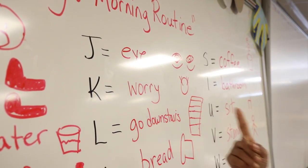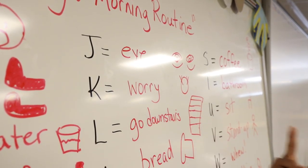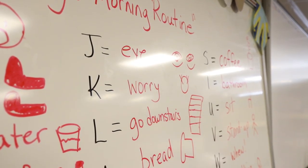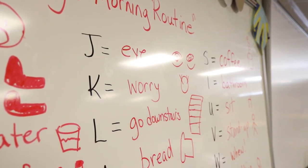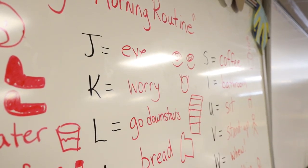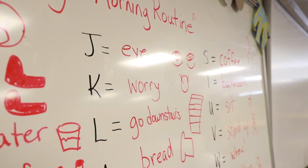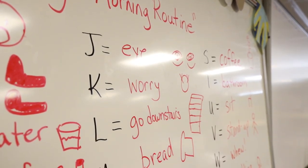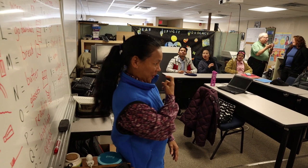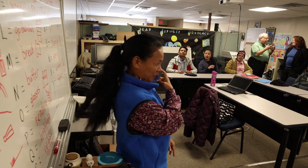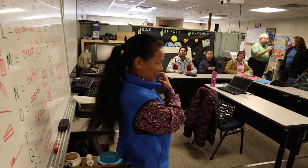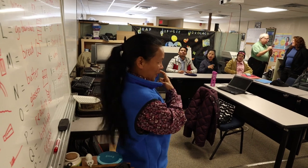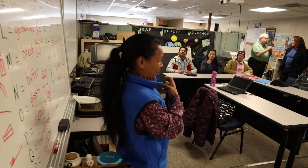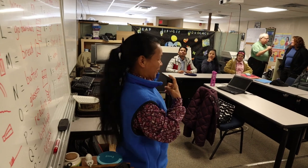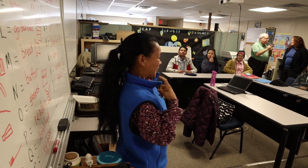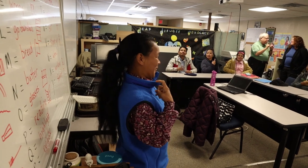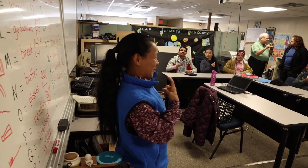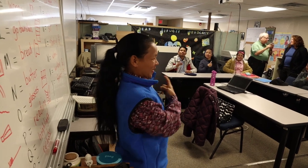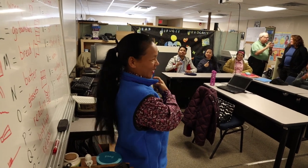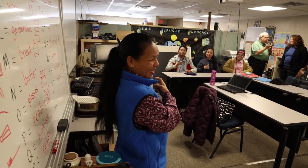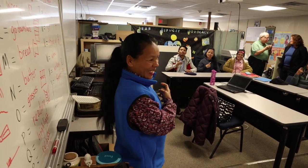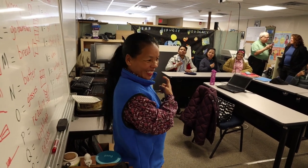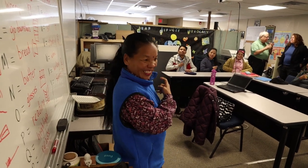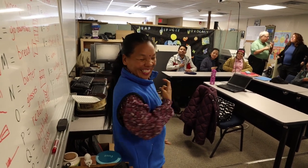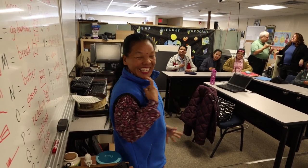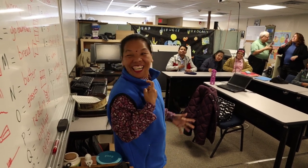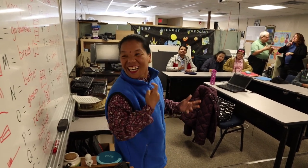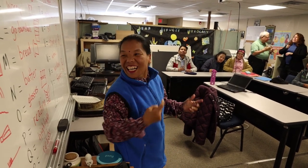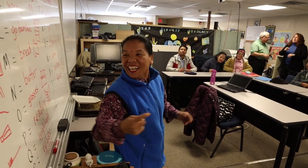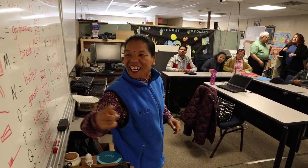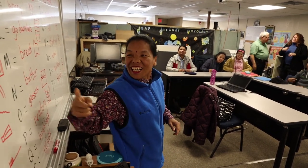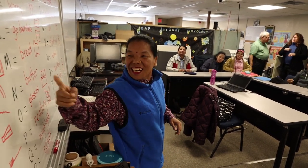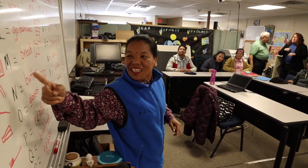(Rob) out in the community. So what we do is we teach them how to become independent.